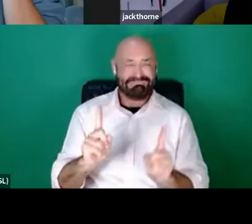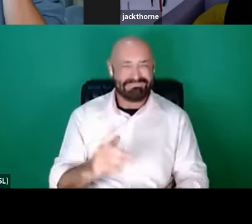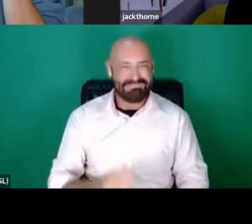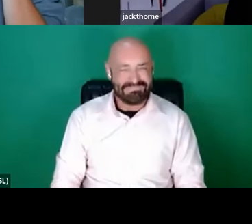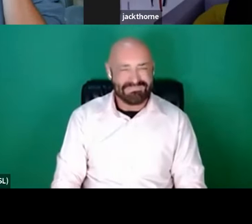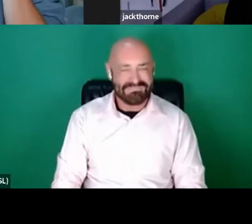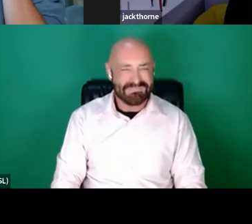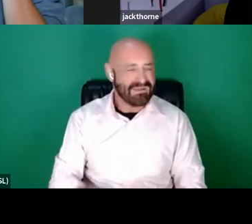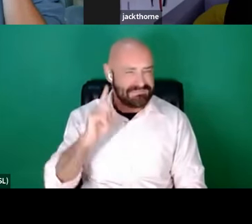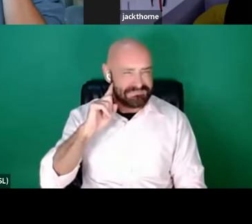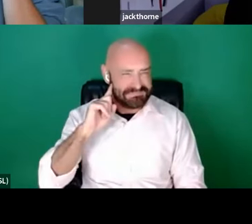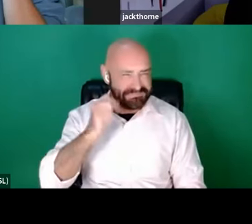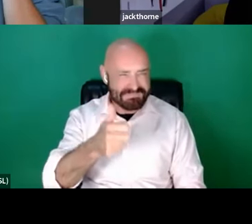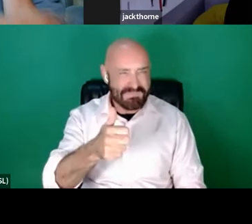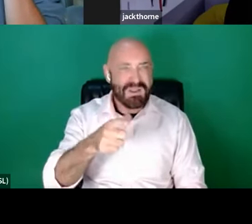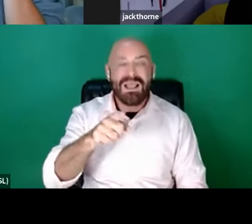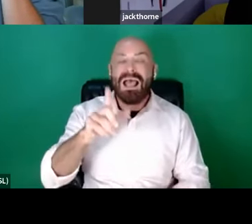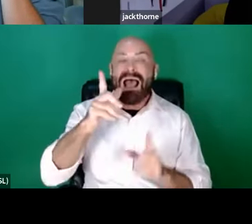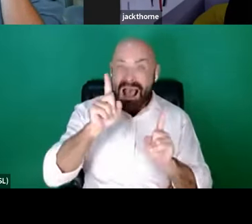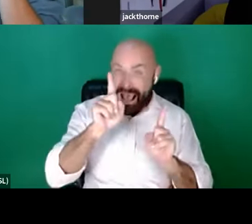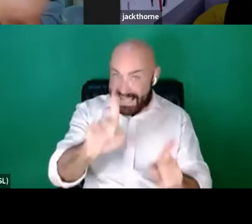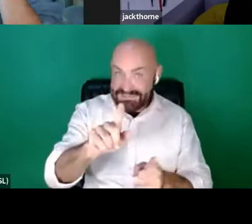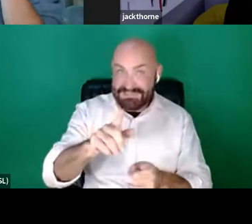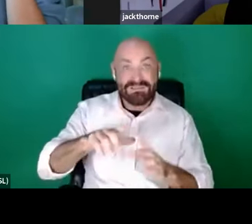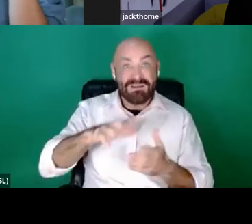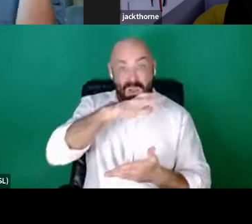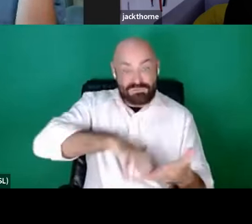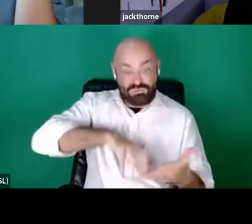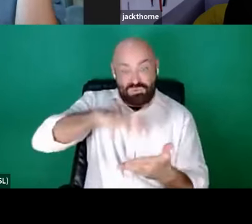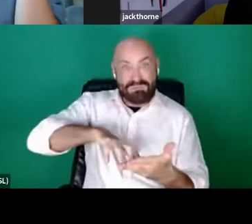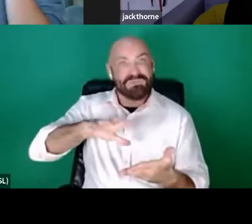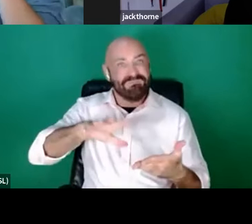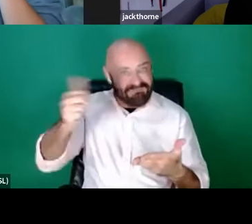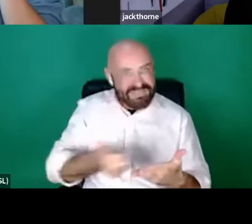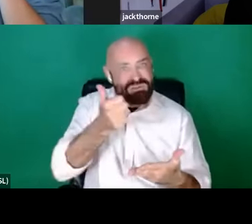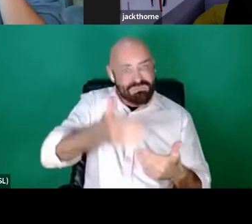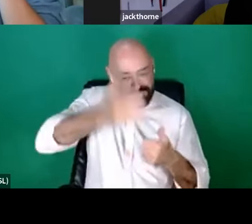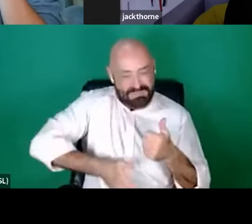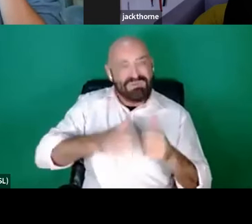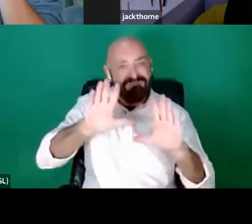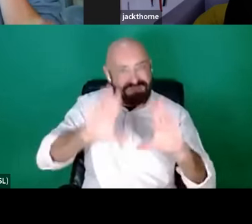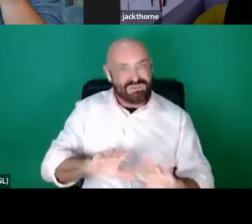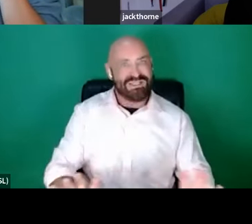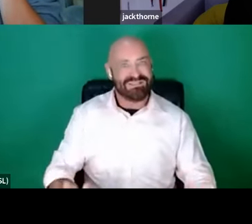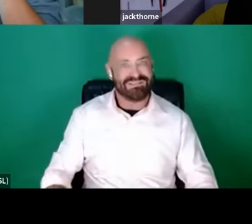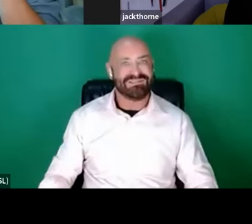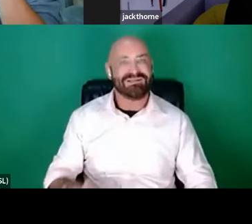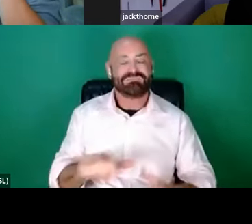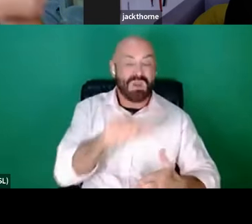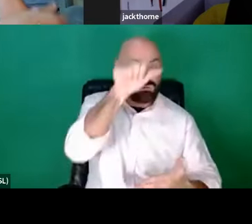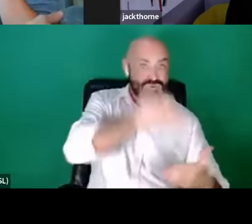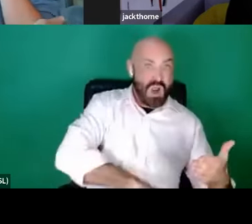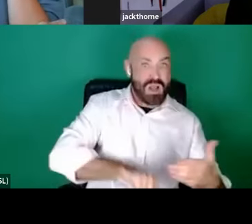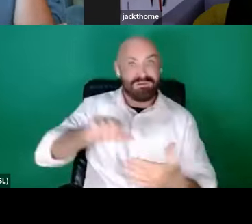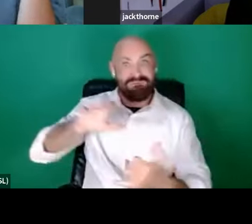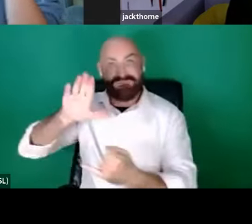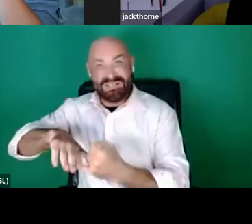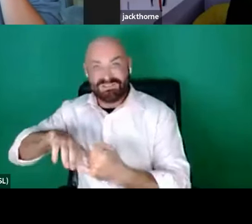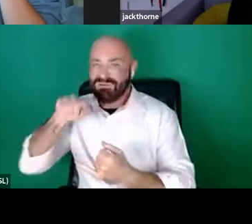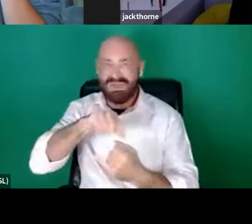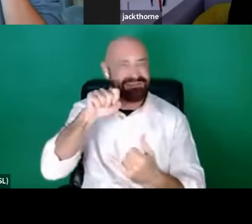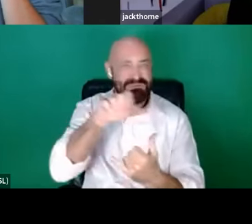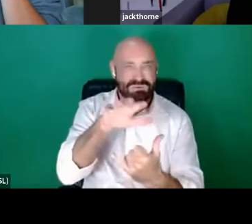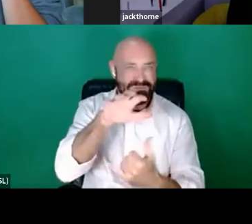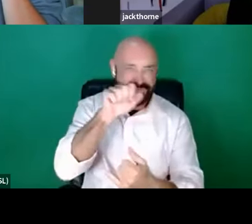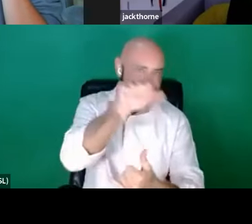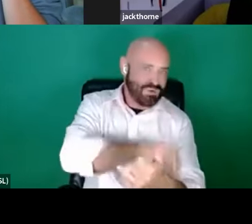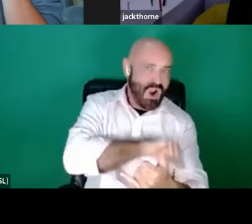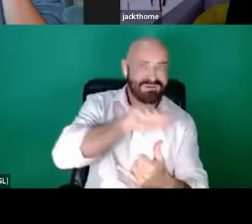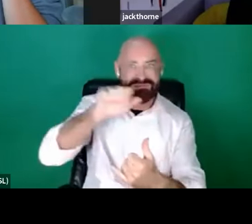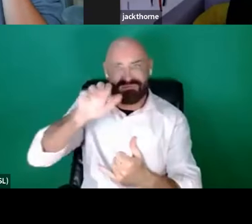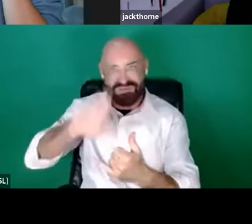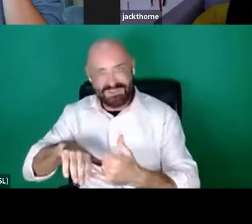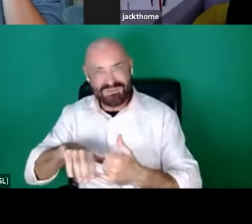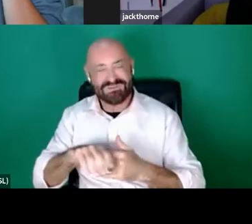And finish the scripts. Finish the scripts. Start it and then finish it.